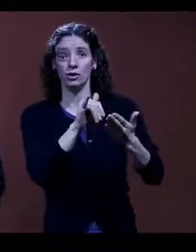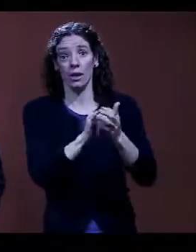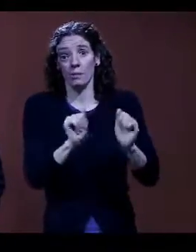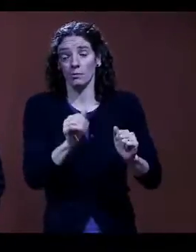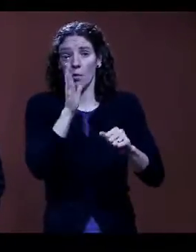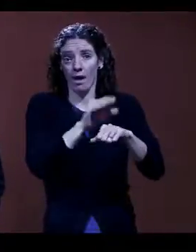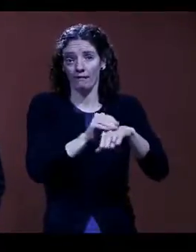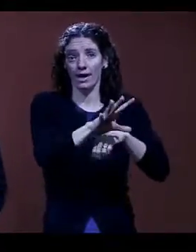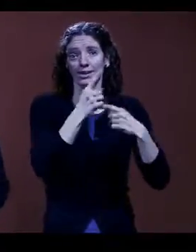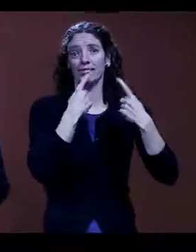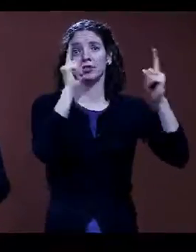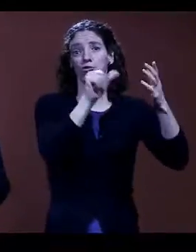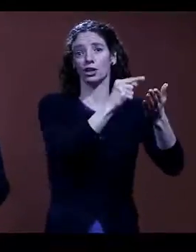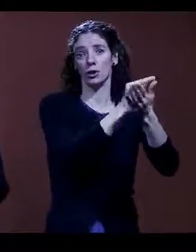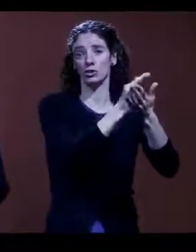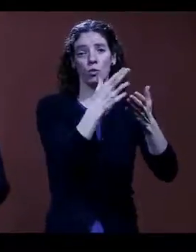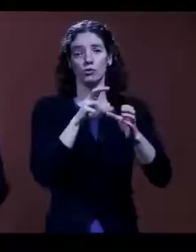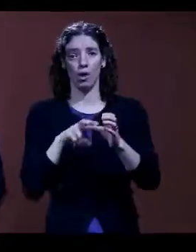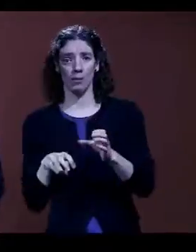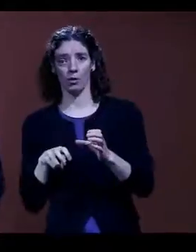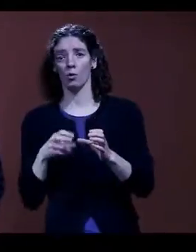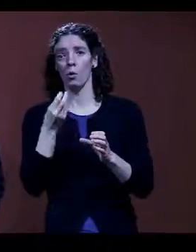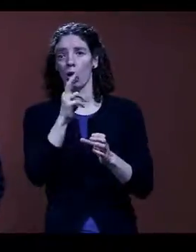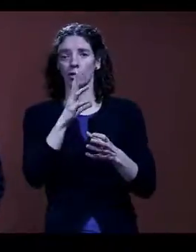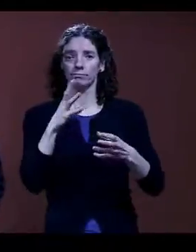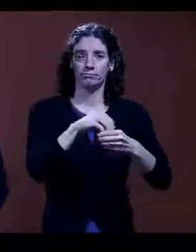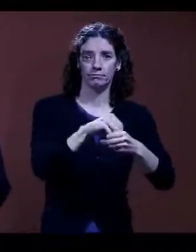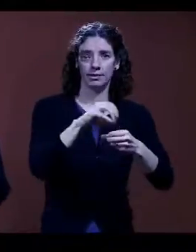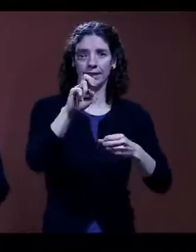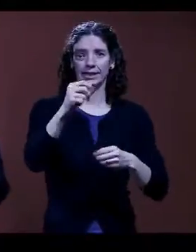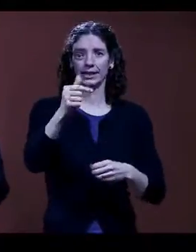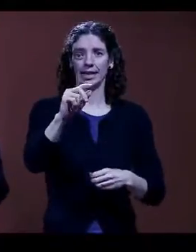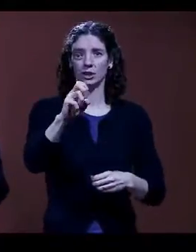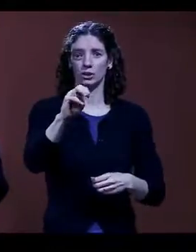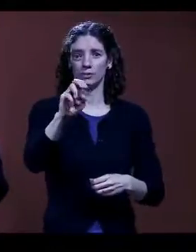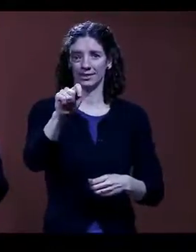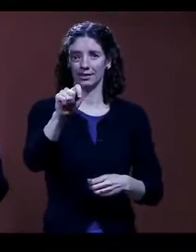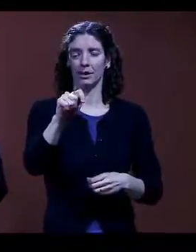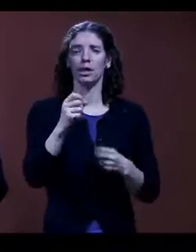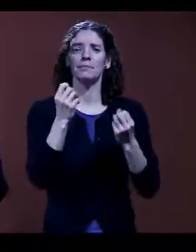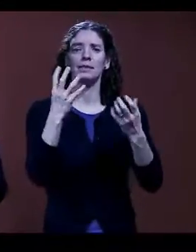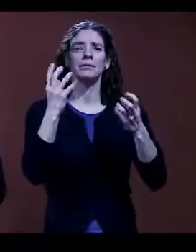or engagement - there's lots of things, external factors, that we may or may not have control over